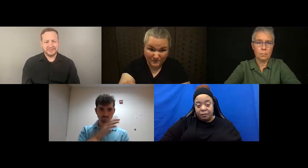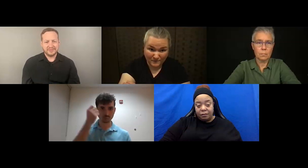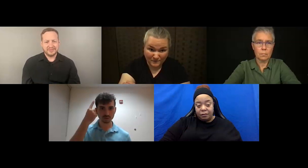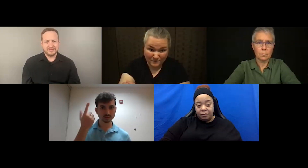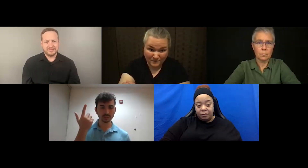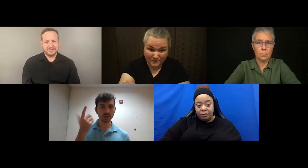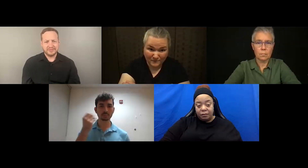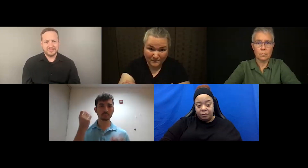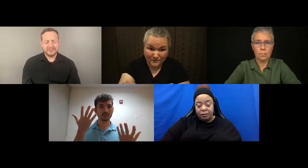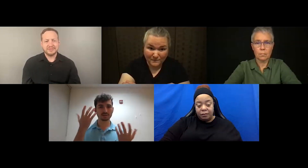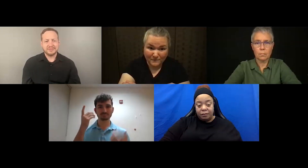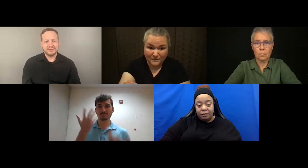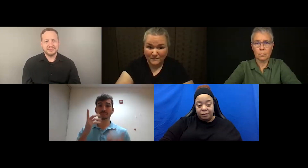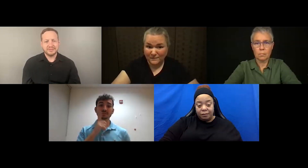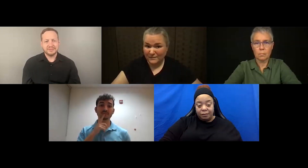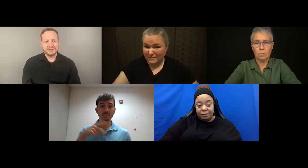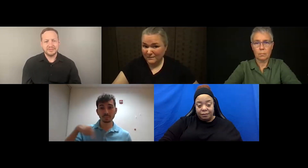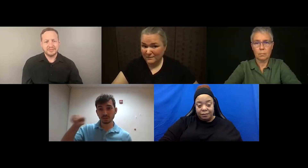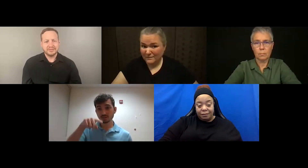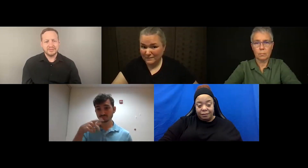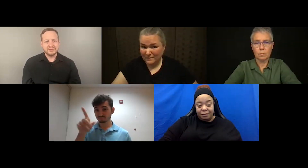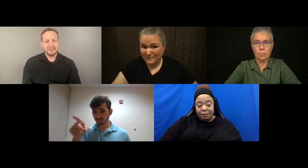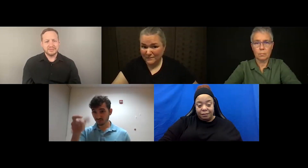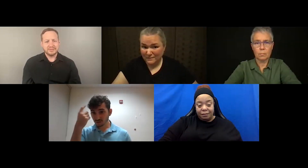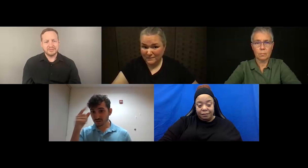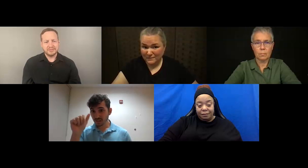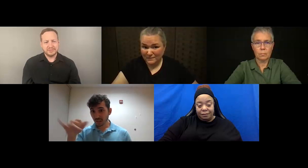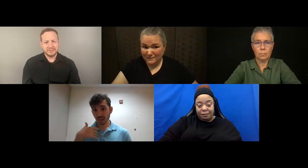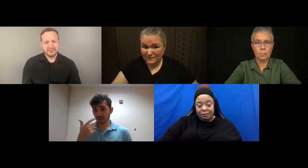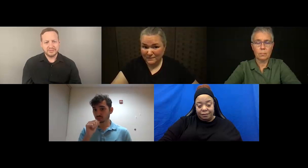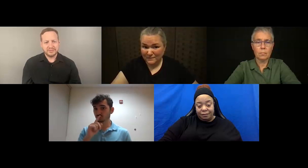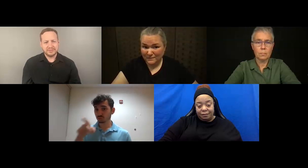language is so complex. To get a full complete understanding of what there is? You know,